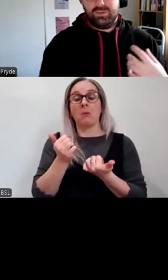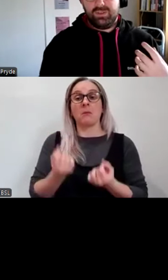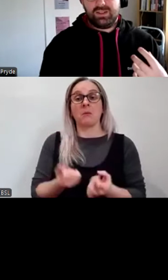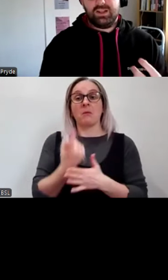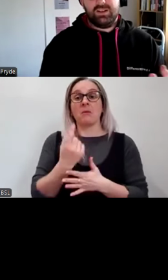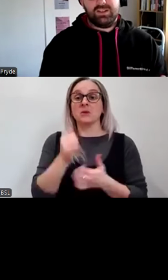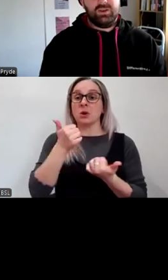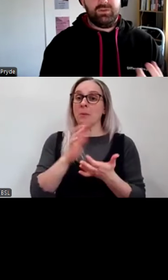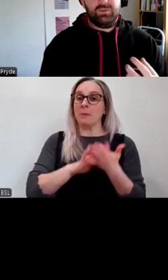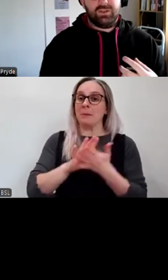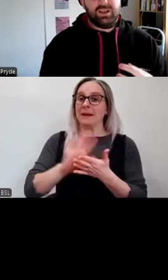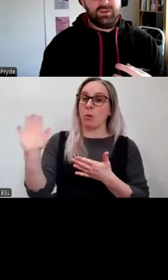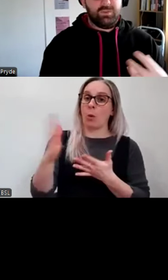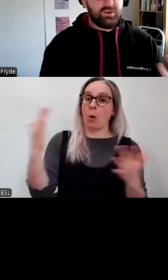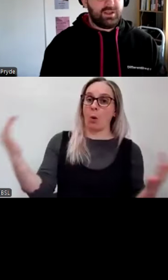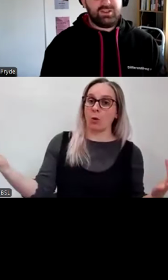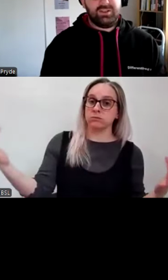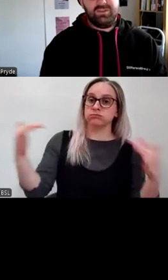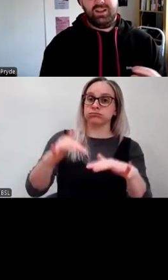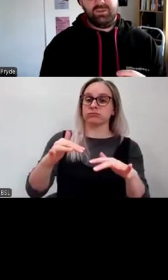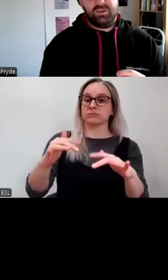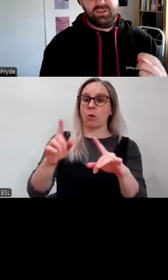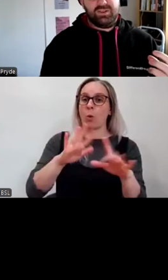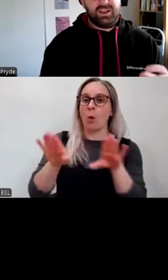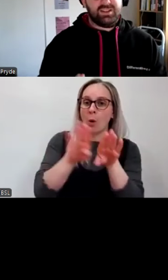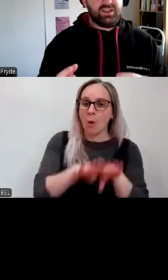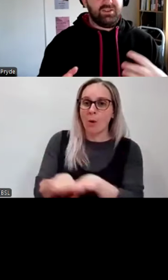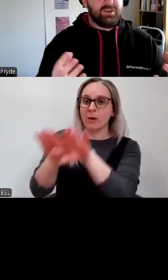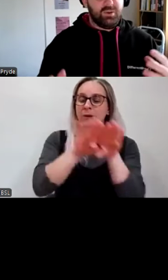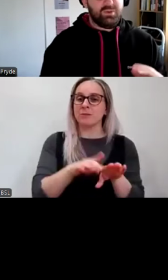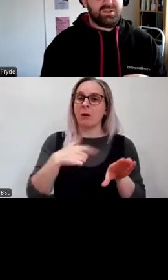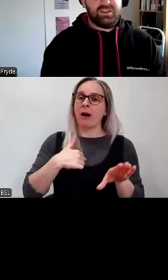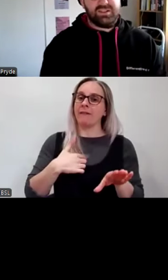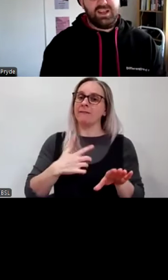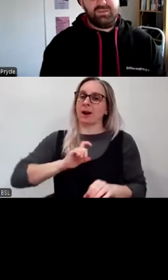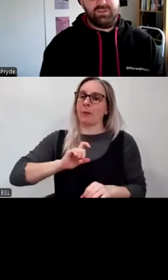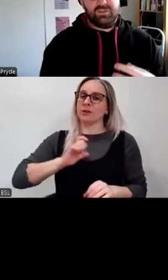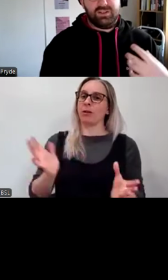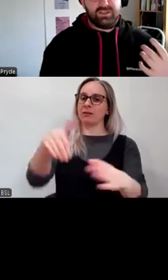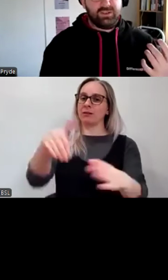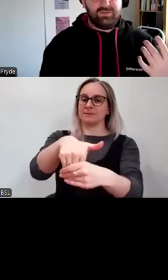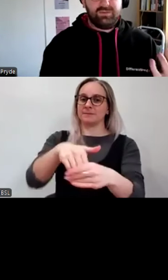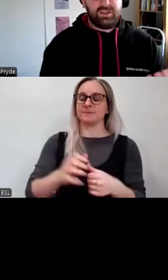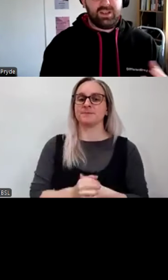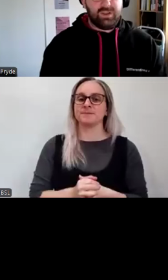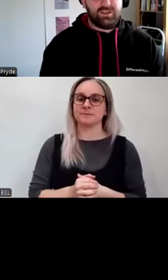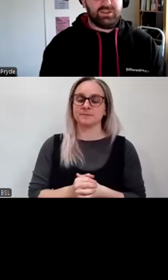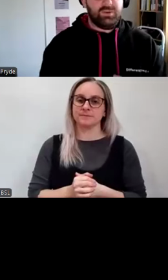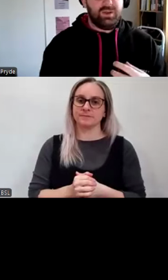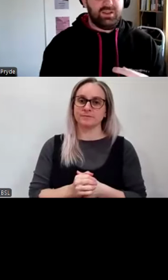To start us off with a open question, I'm not going to do a style of like polls and things like that, but feel free to let us know